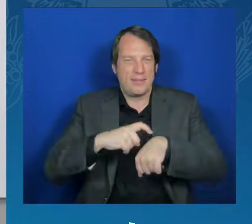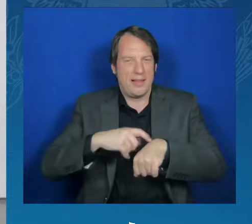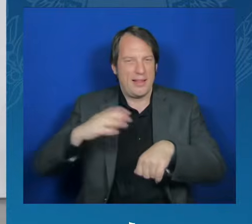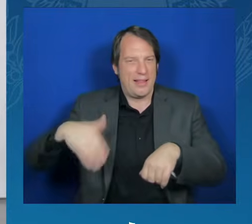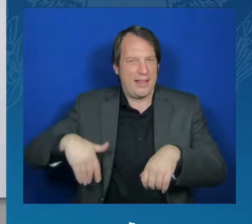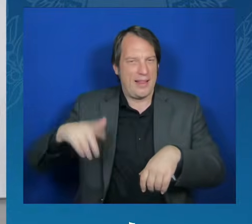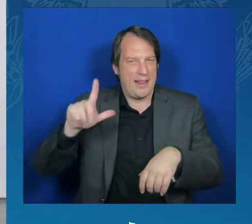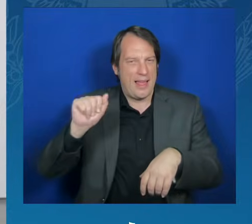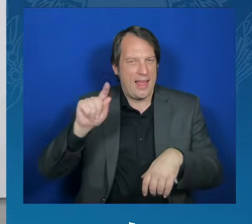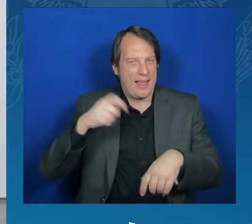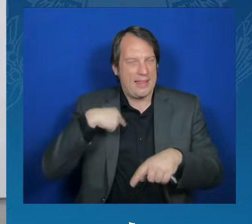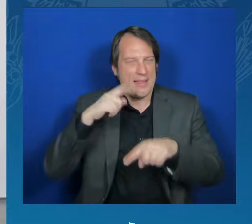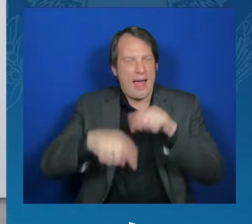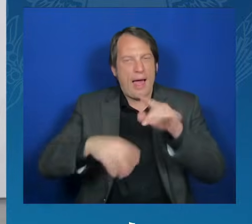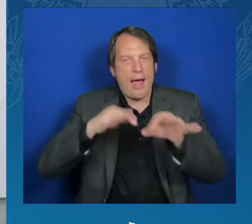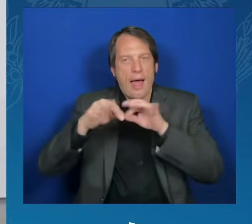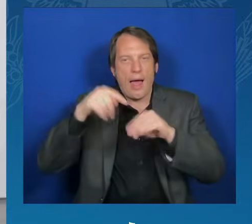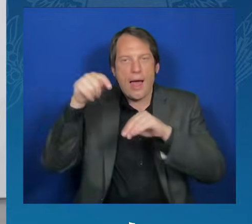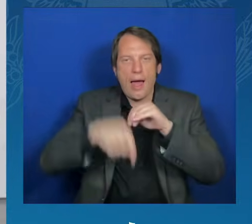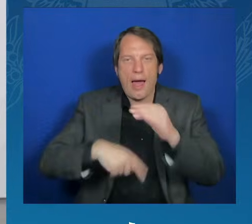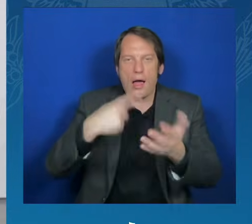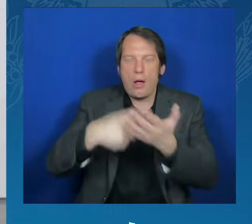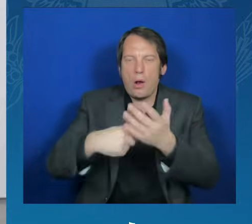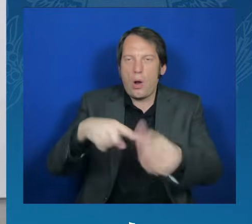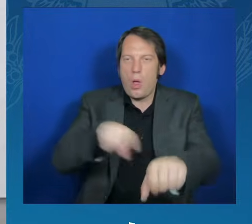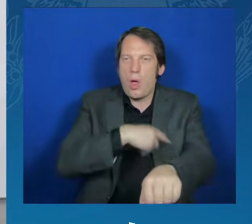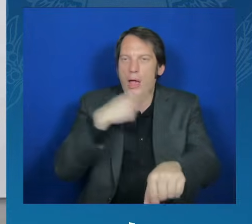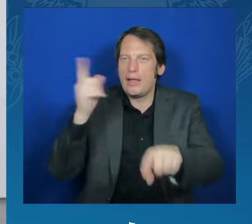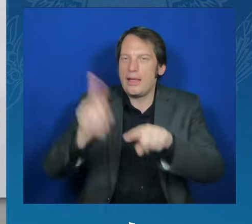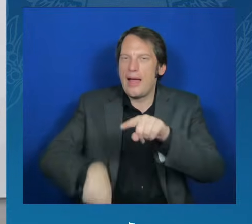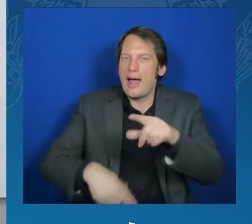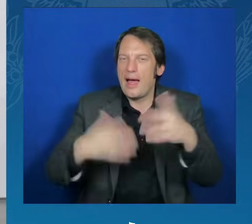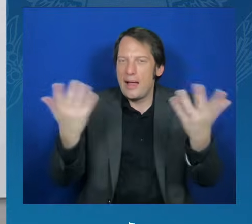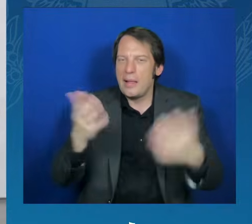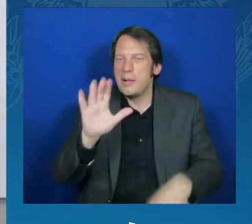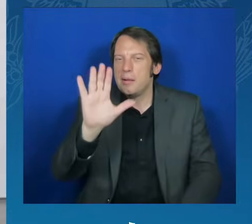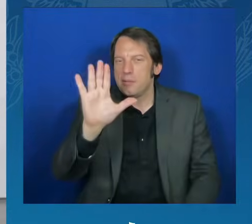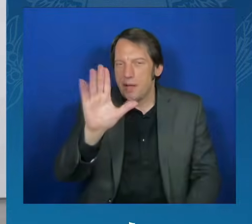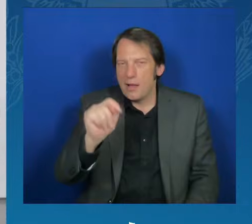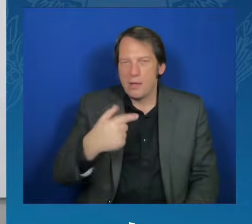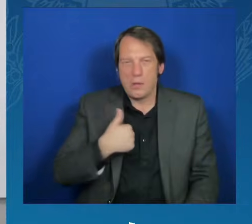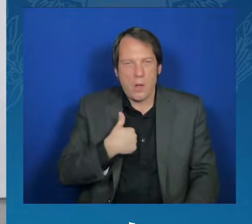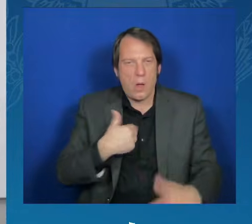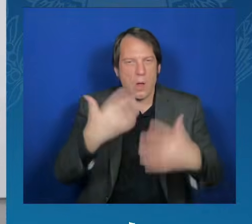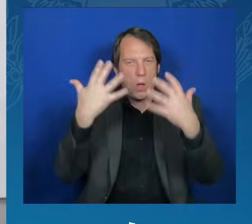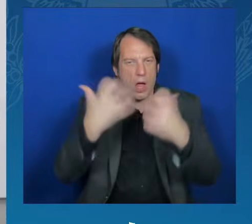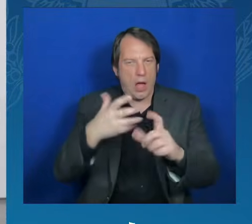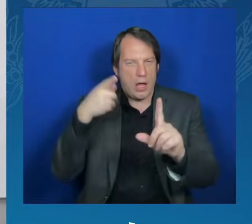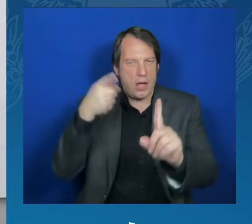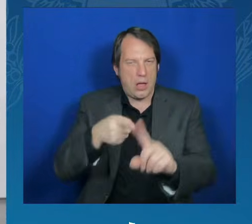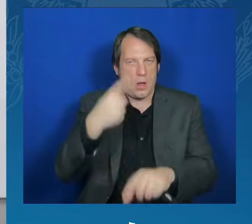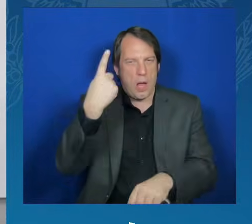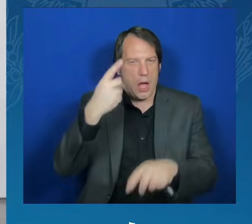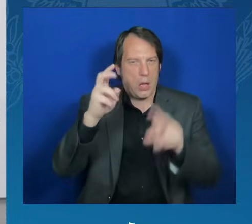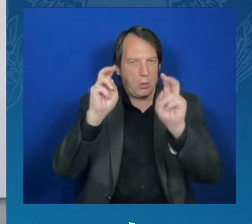But I want to pick up on the one issue, besides Ukraine, which you have covered very long --